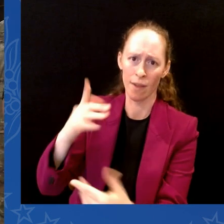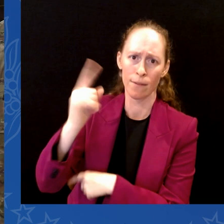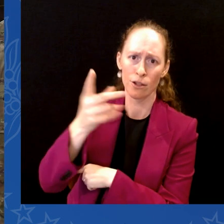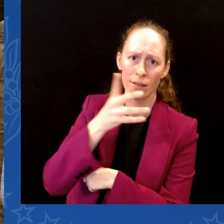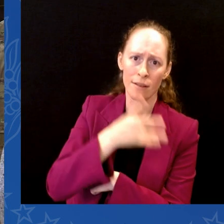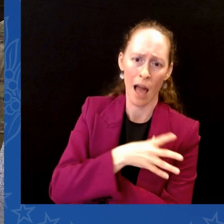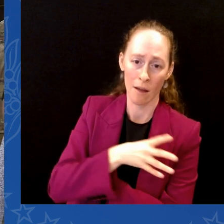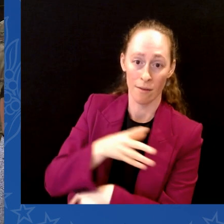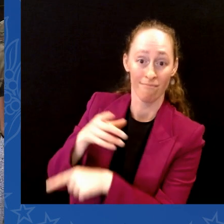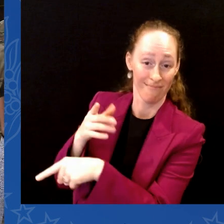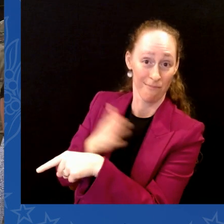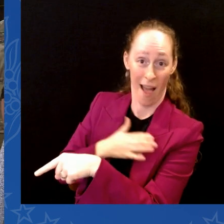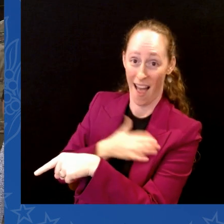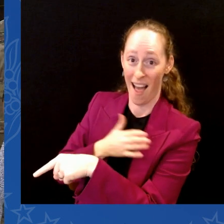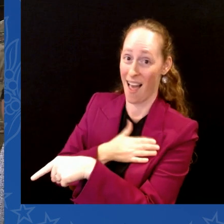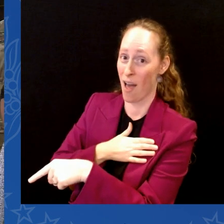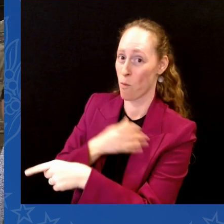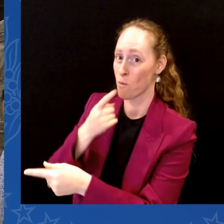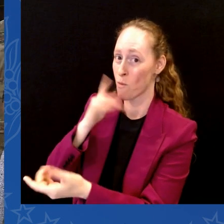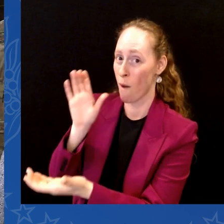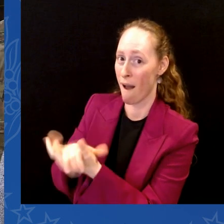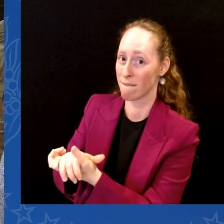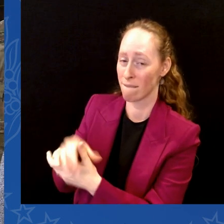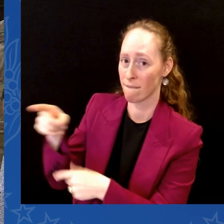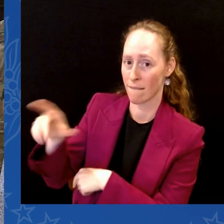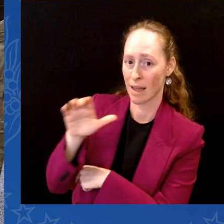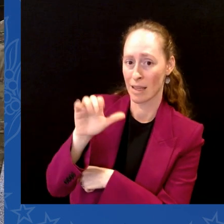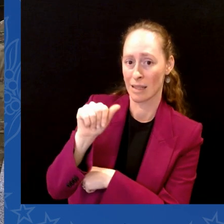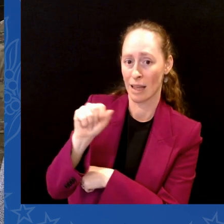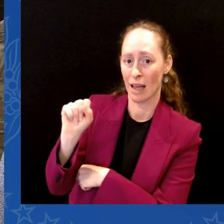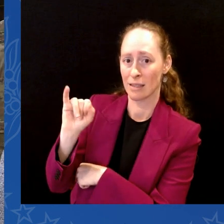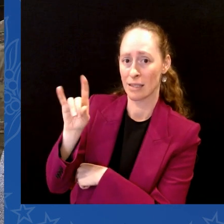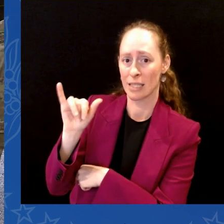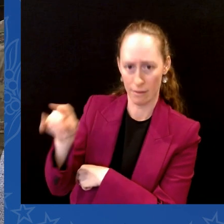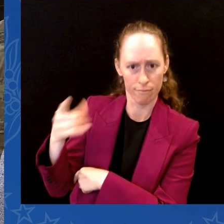dot org at the end of last week. It's now raised over $35 million.